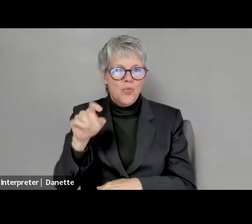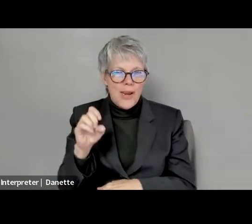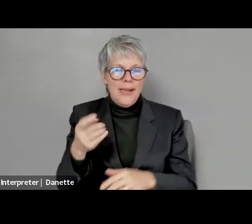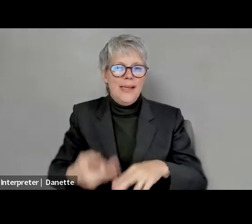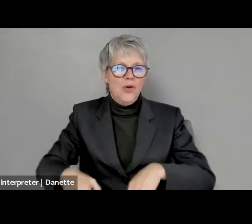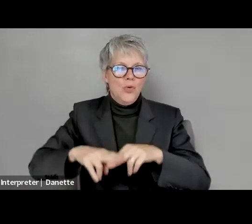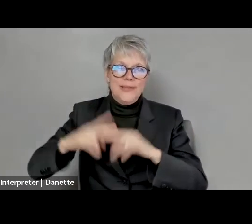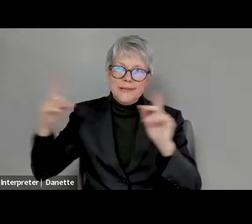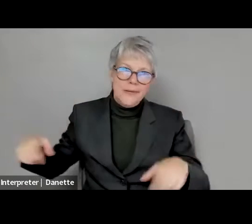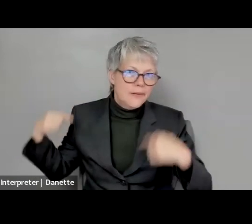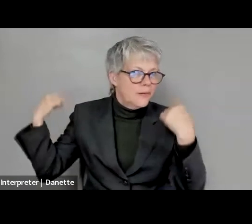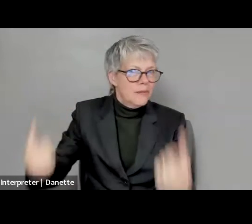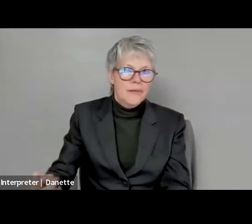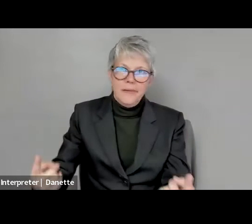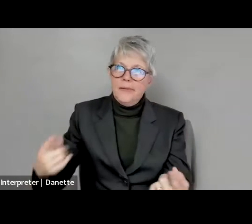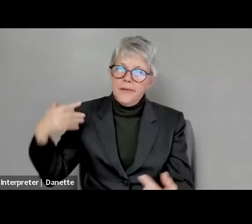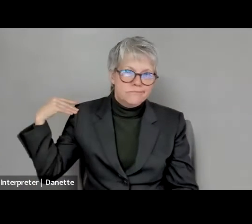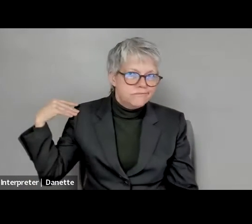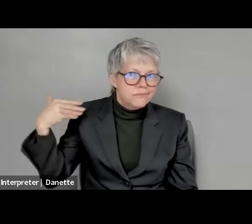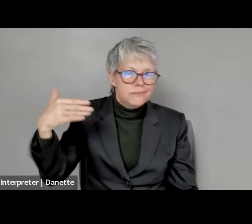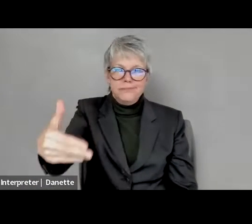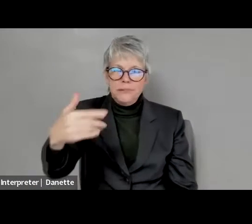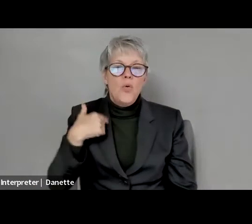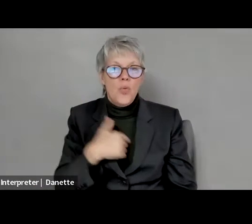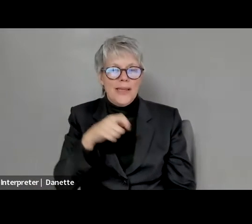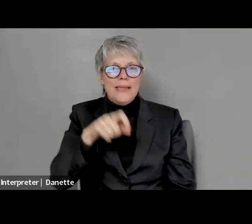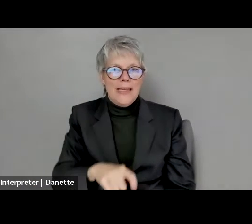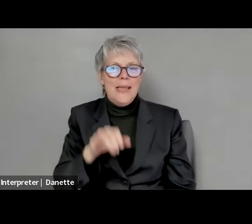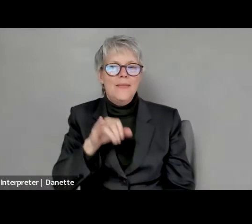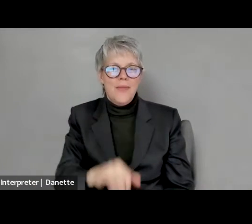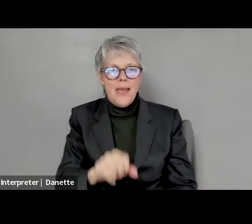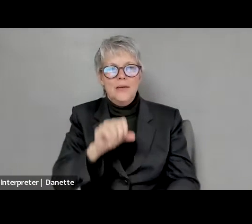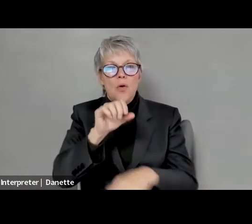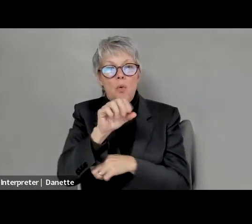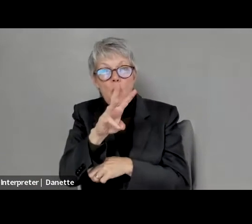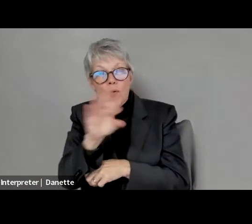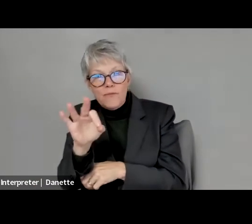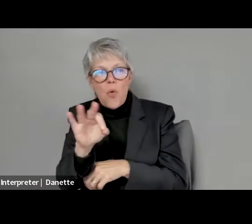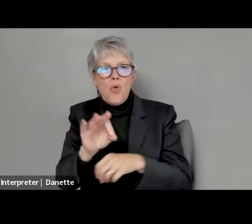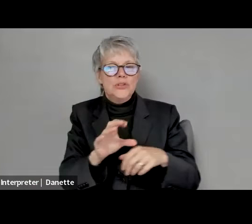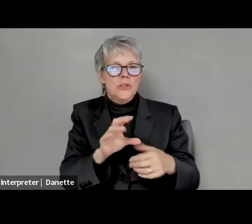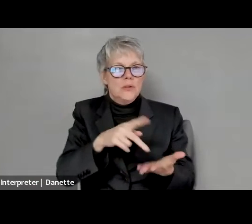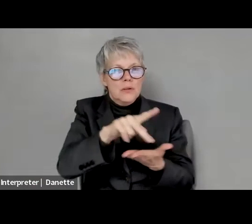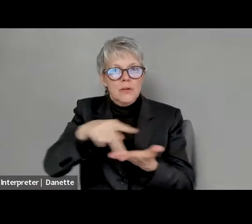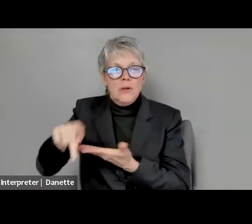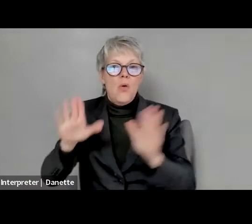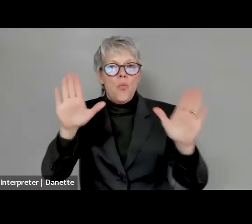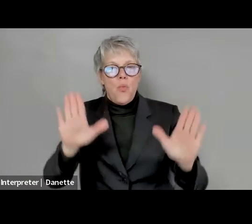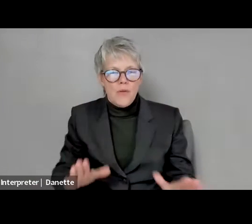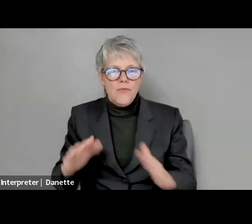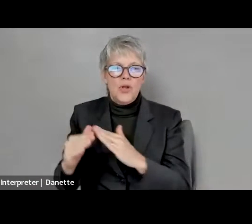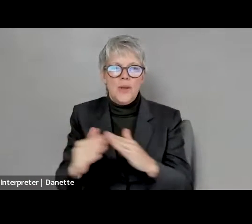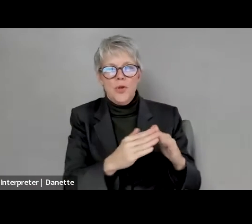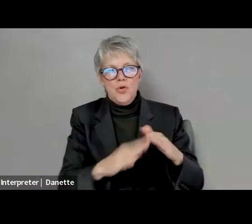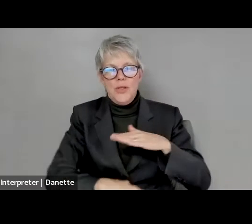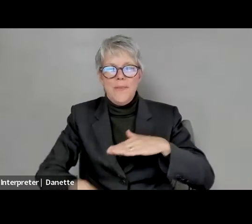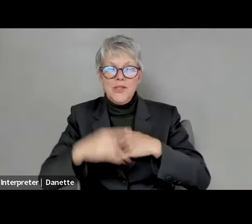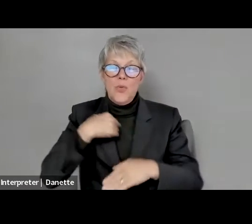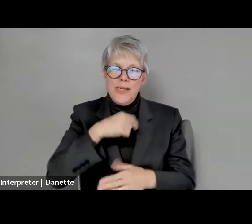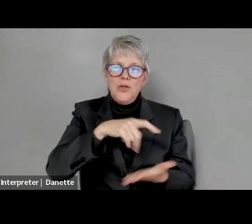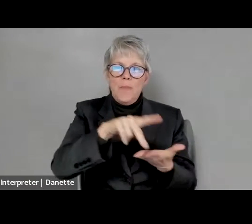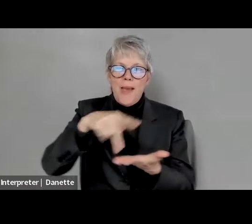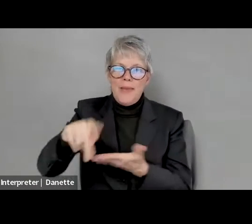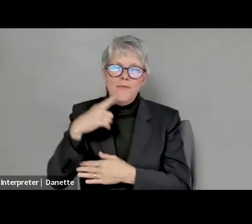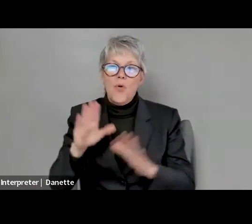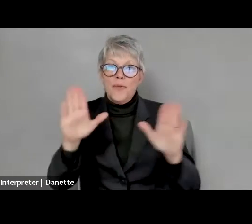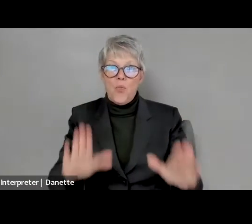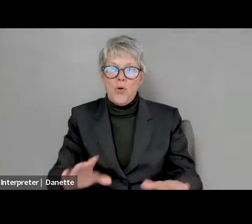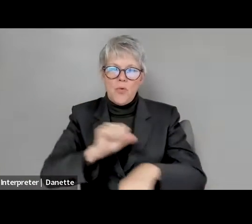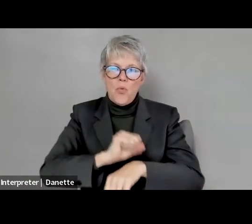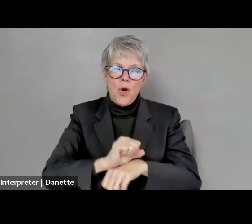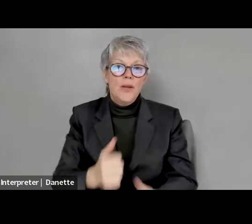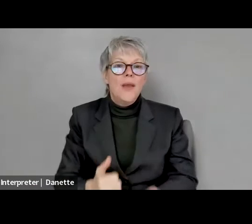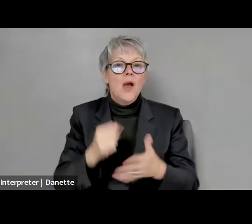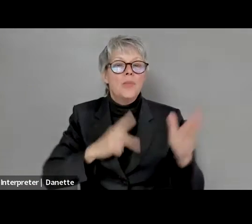Kelly Crosbie: and we need them. We need an infusion of war enforce, and we need to pay for. So we're doing this incredibly wonderful community base where we need to pay them for the wonderful work that they do, helping folks move into recovery.